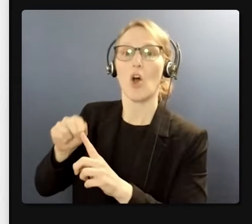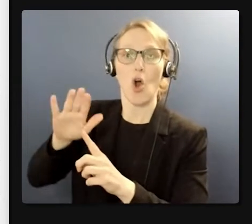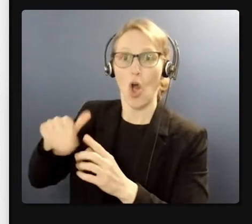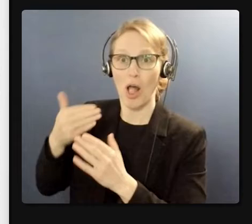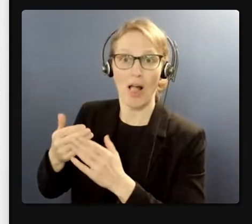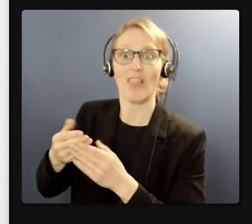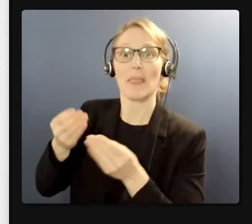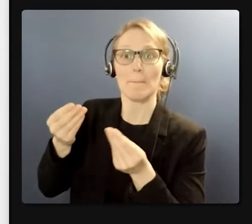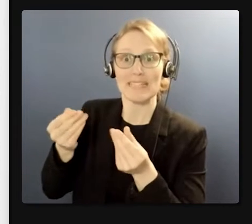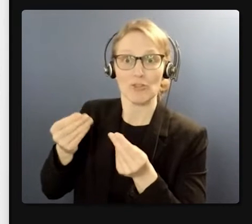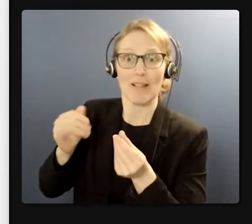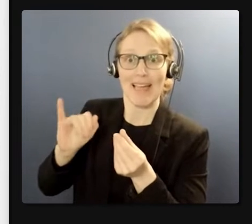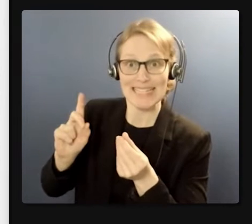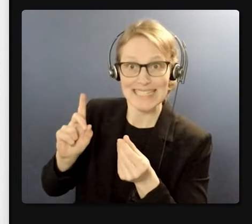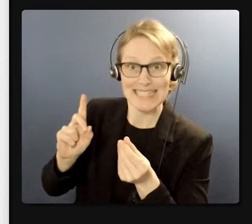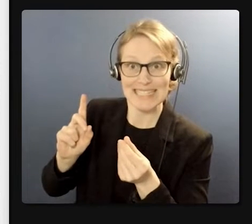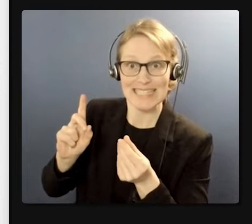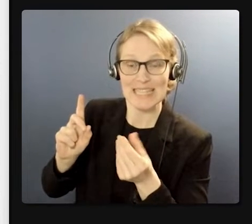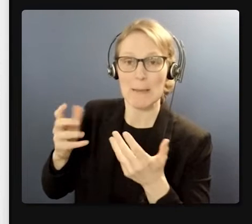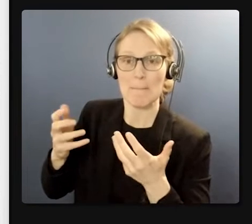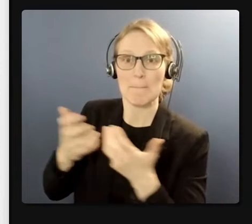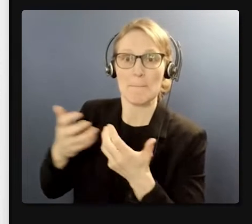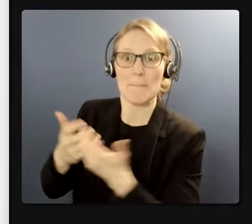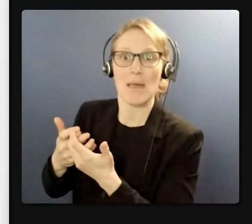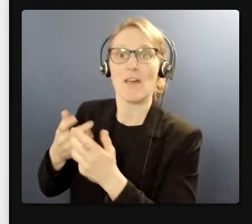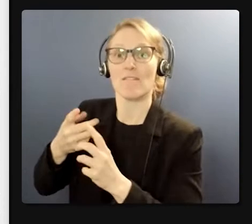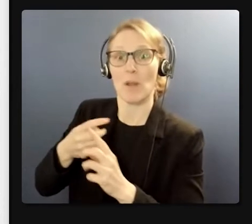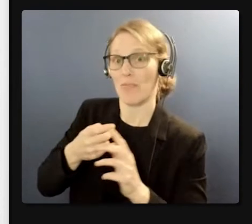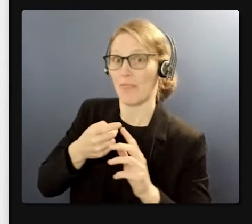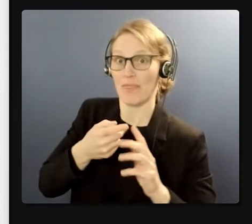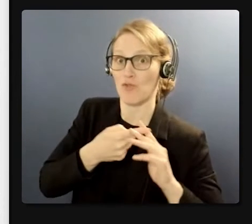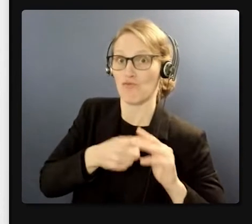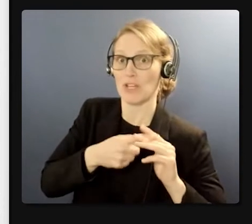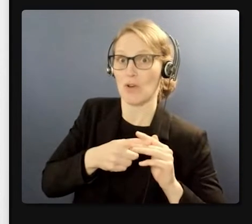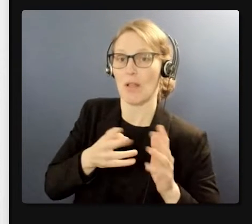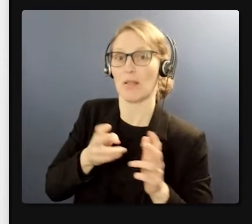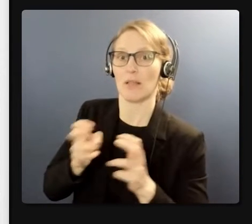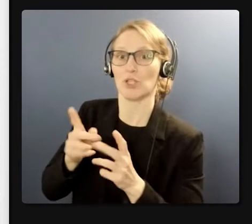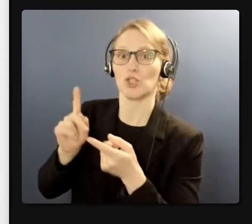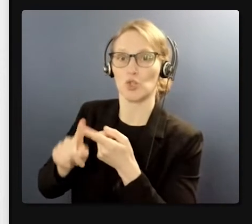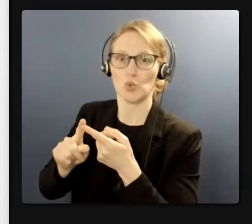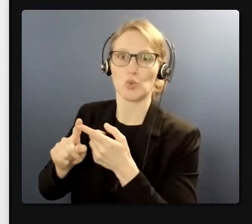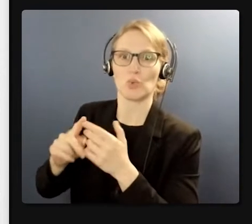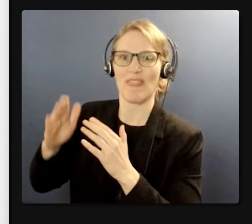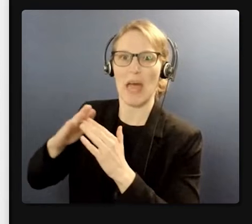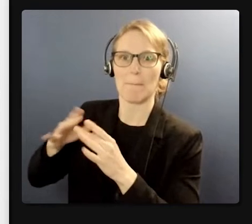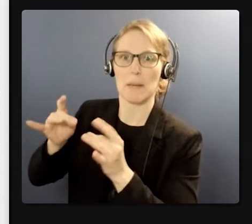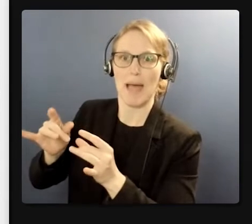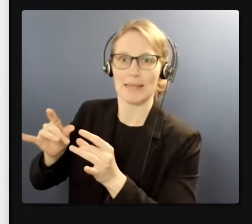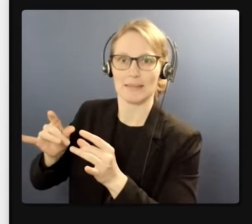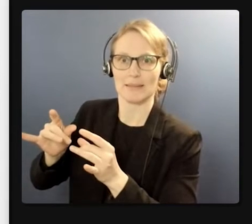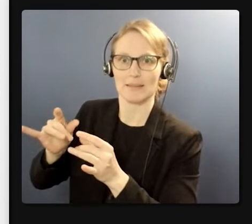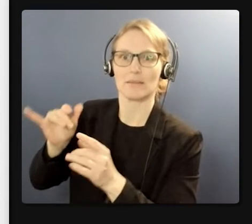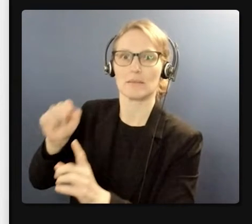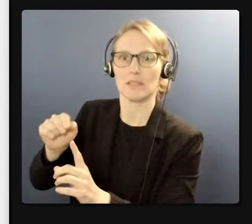to the optimized version, or a link, so that you know which material was used in the original